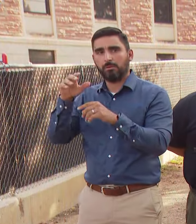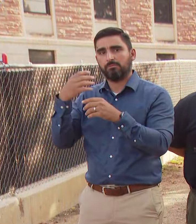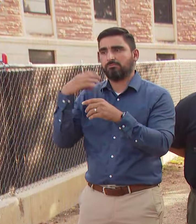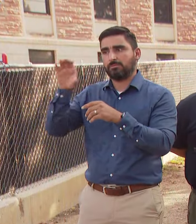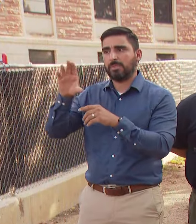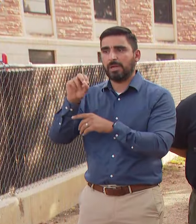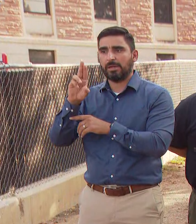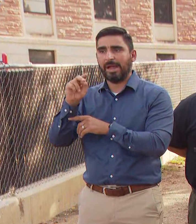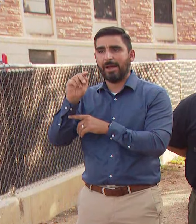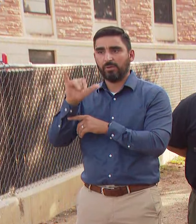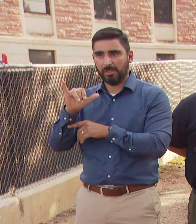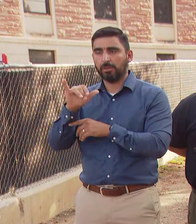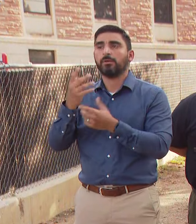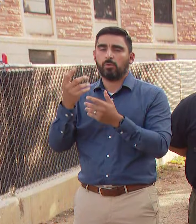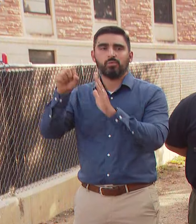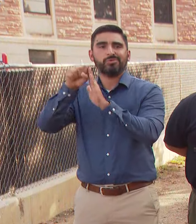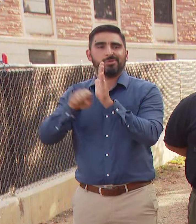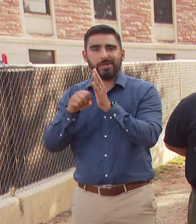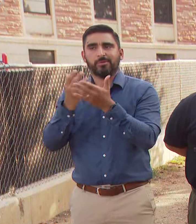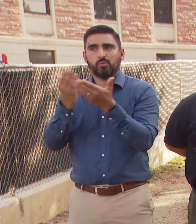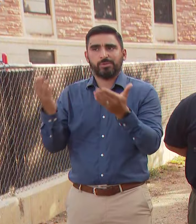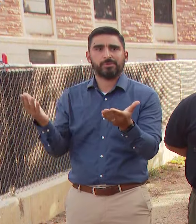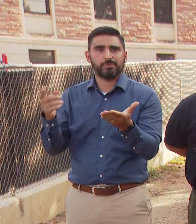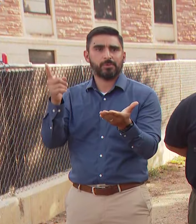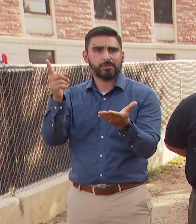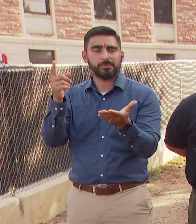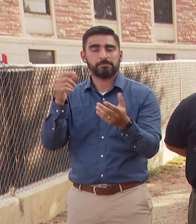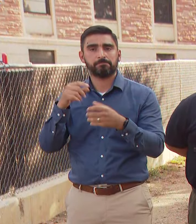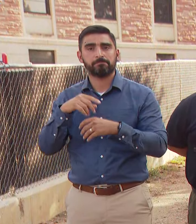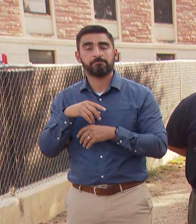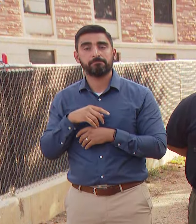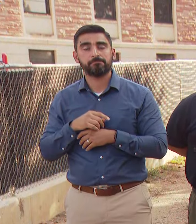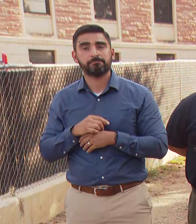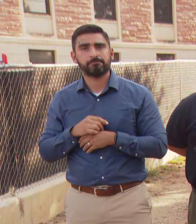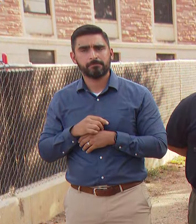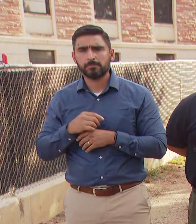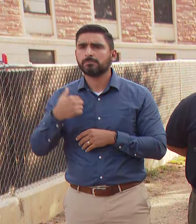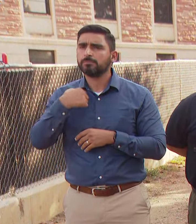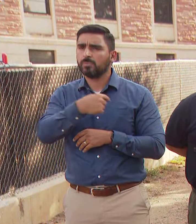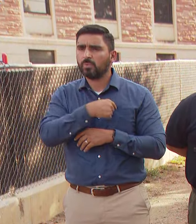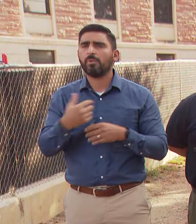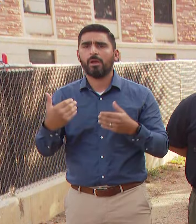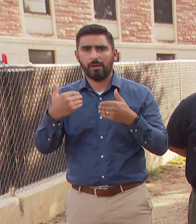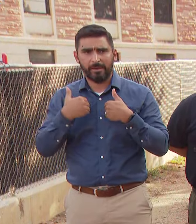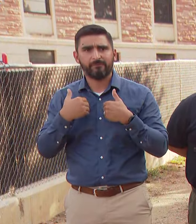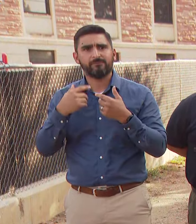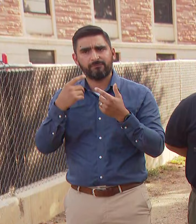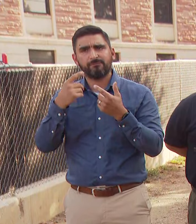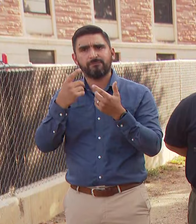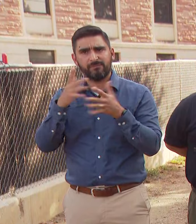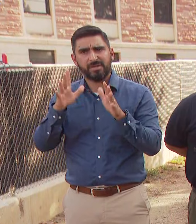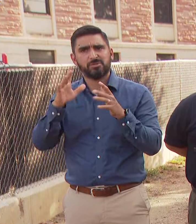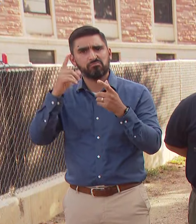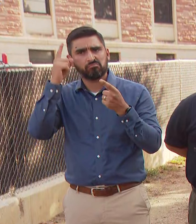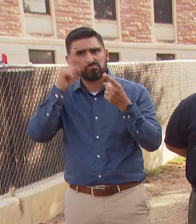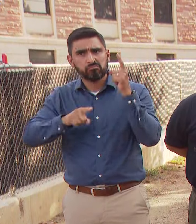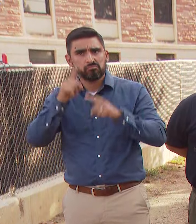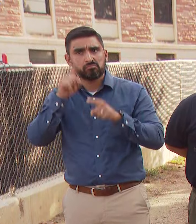we do have a lot of agreements for equipment and resources on day one of a fire